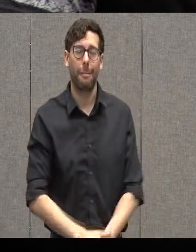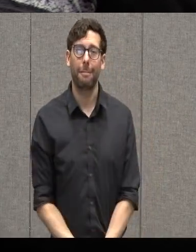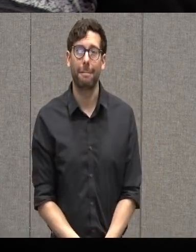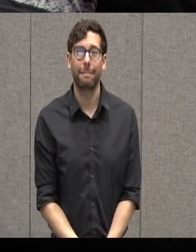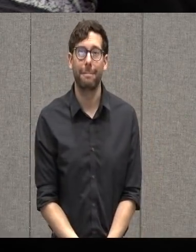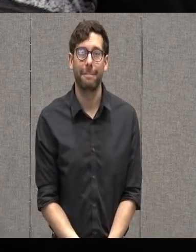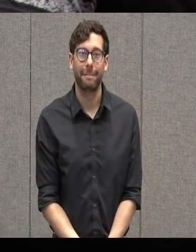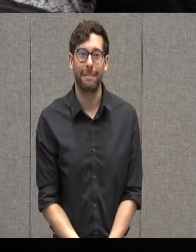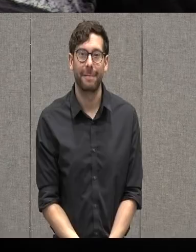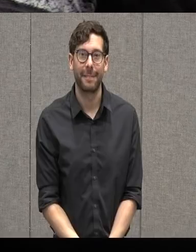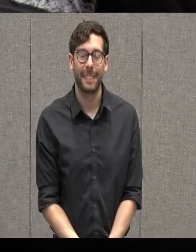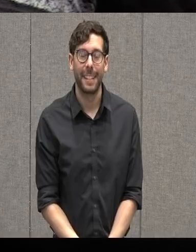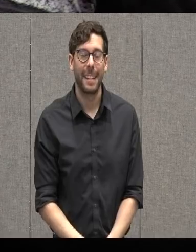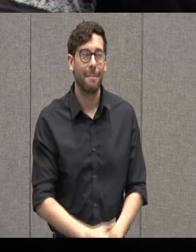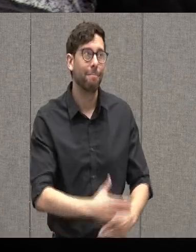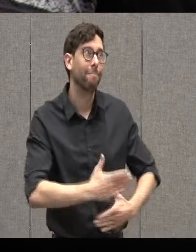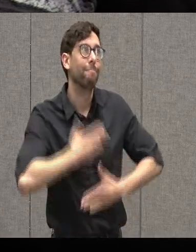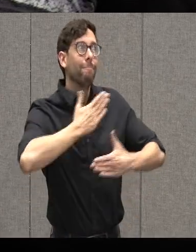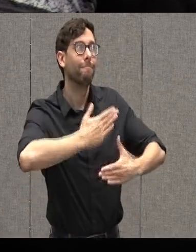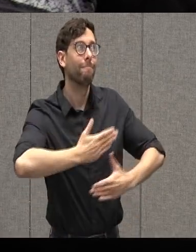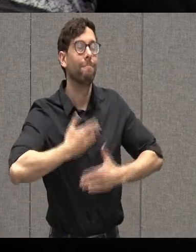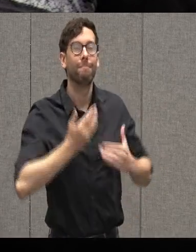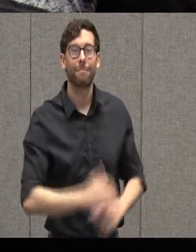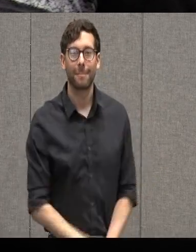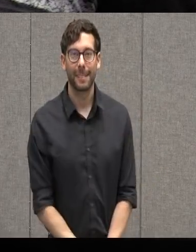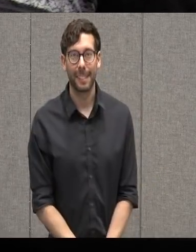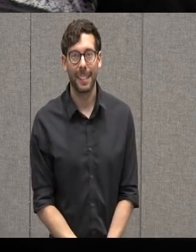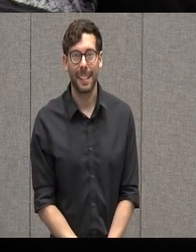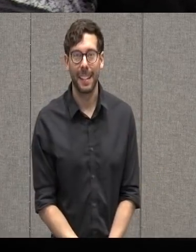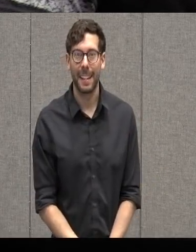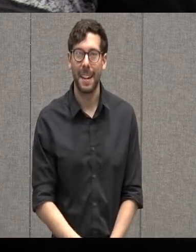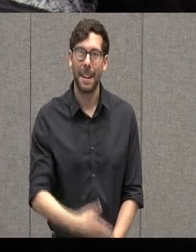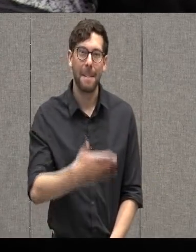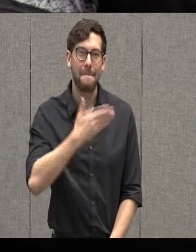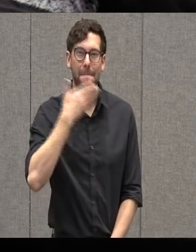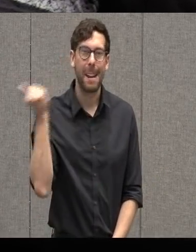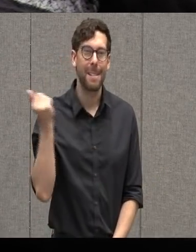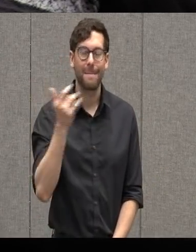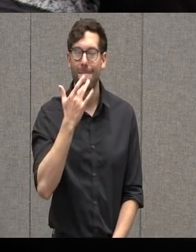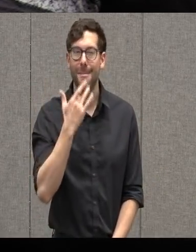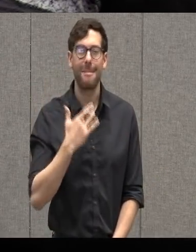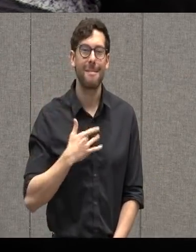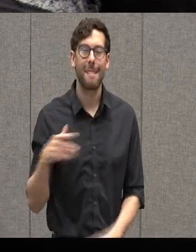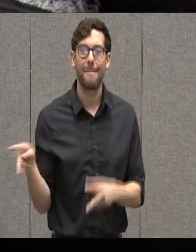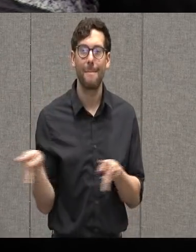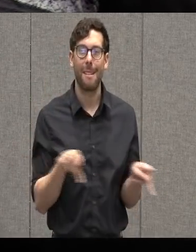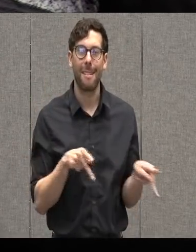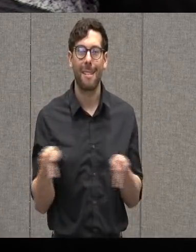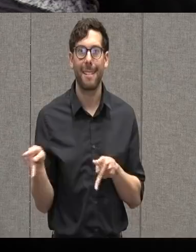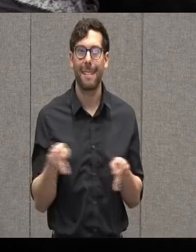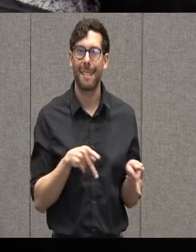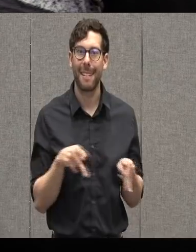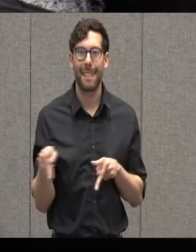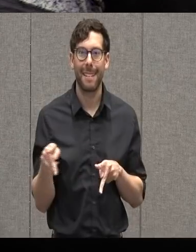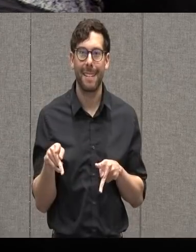and glad. It's the best birthday party that she's ever had.